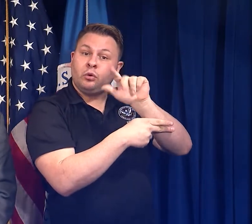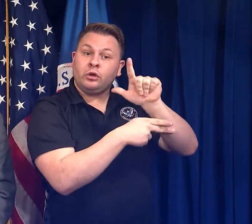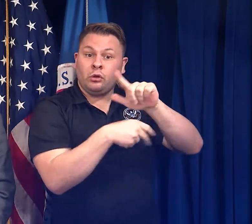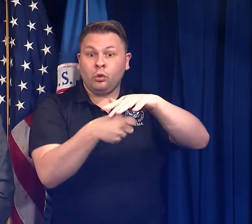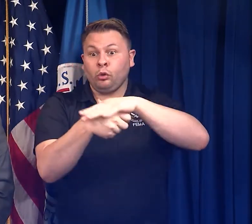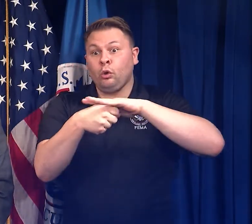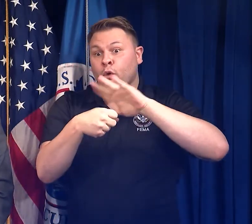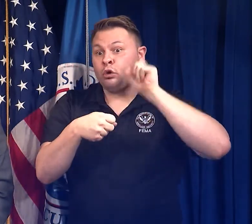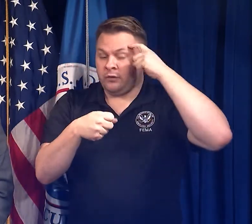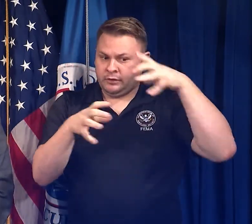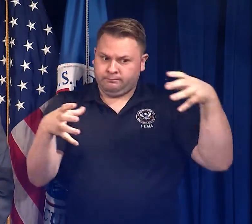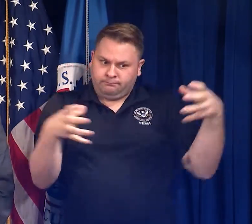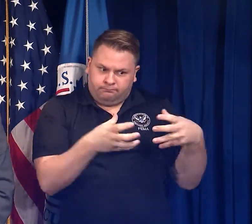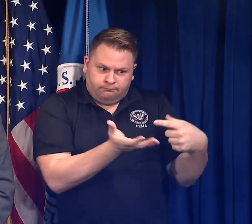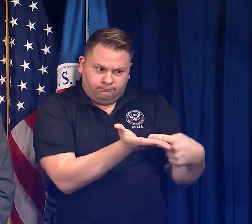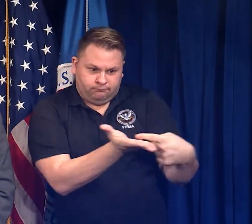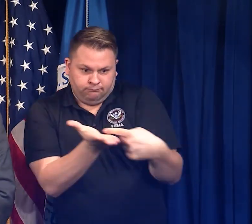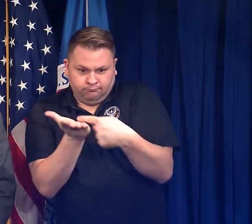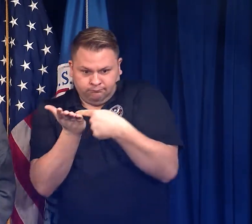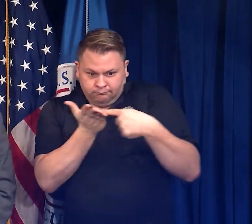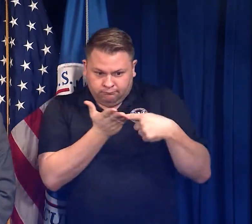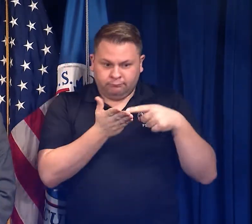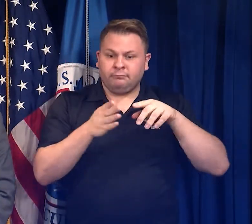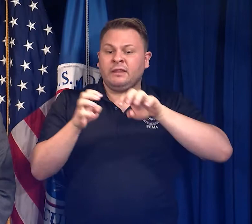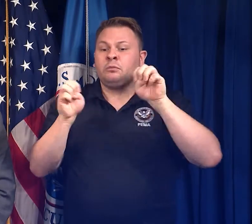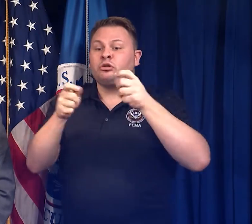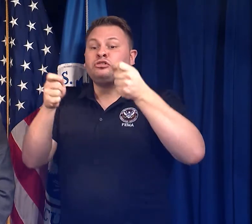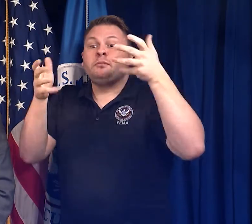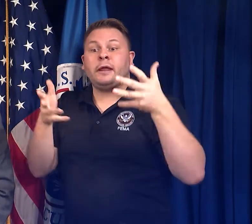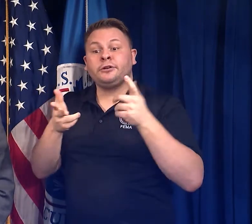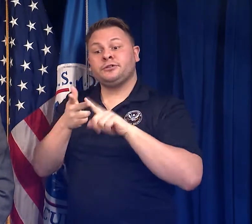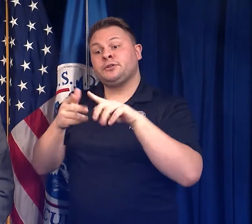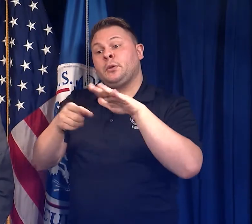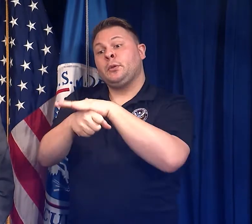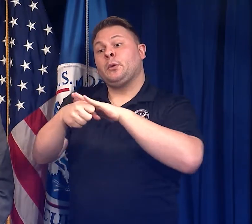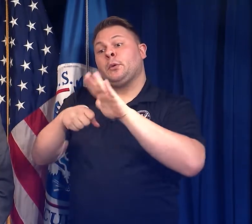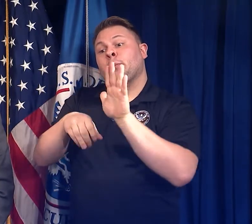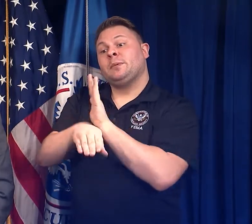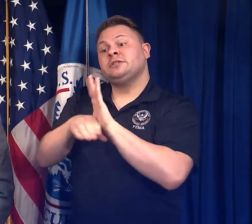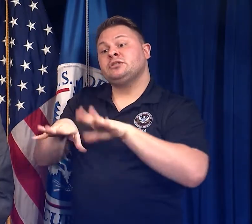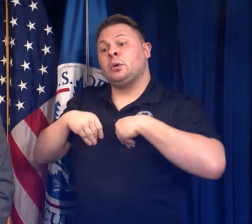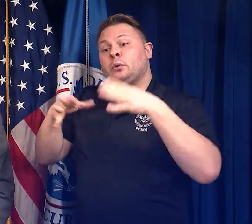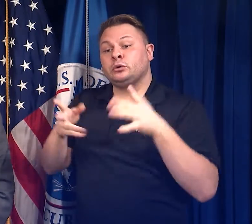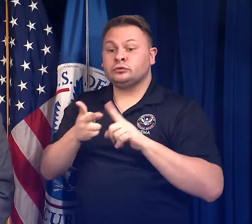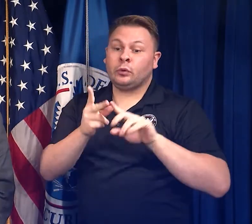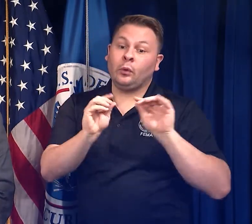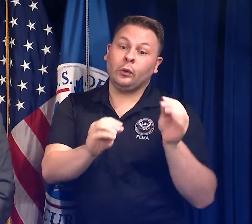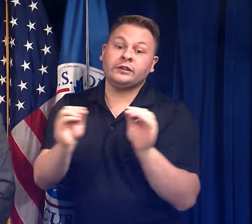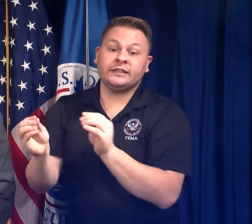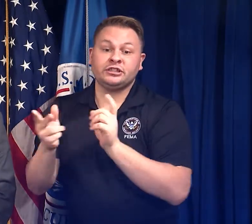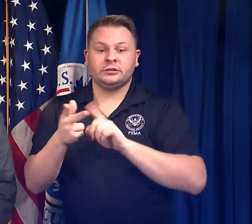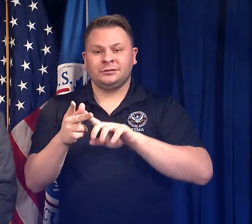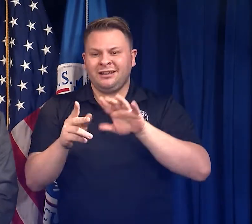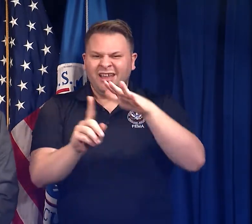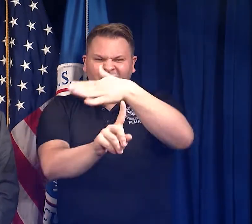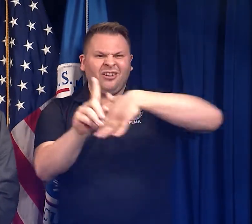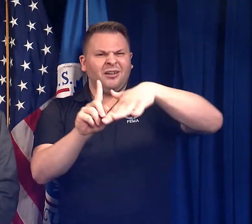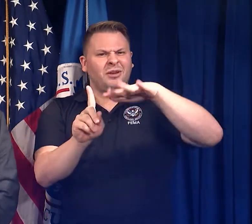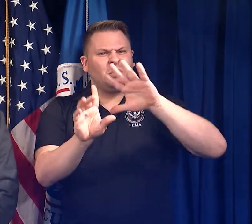with community leaders, emergency managers, local businesses and organizations, environmental groups,